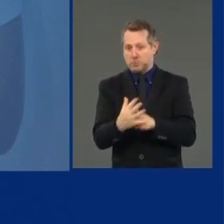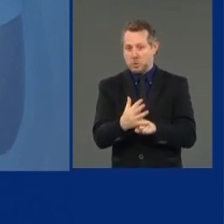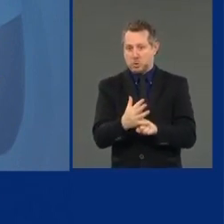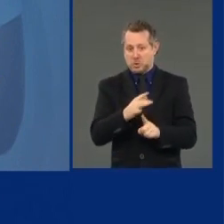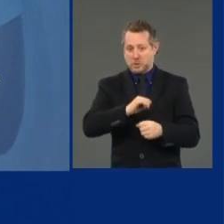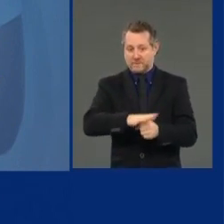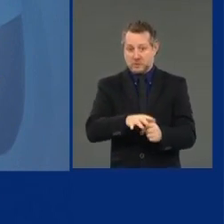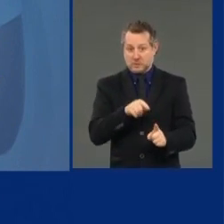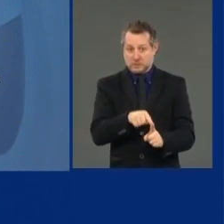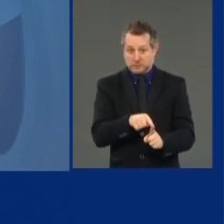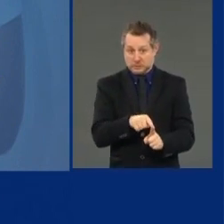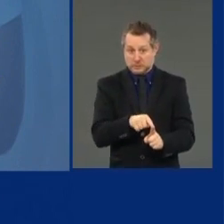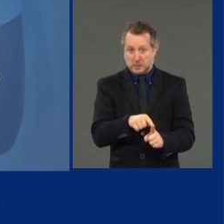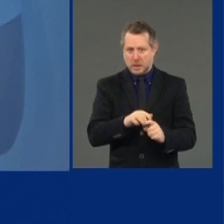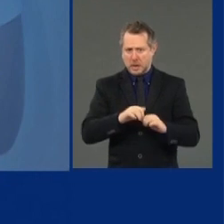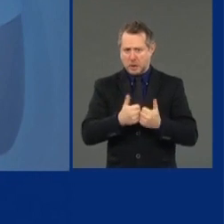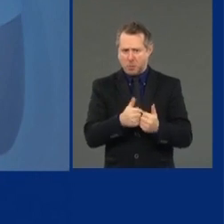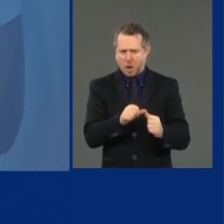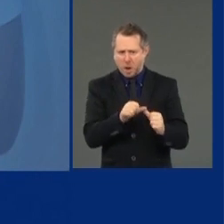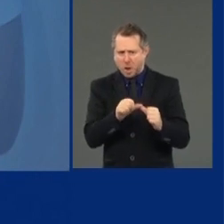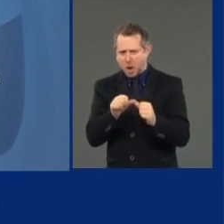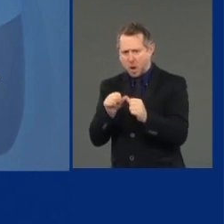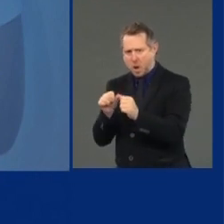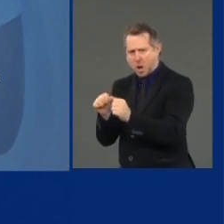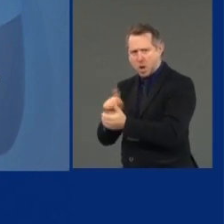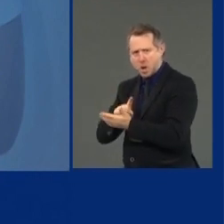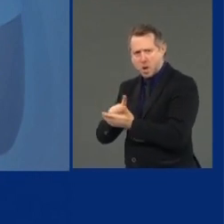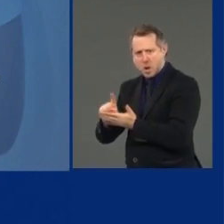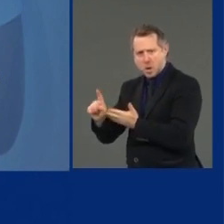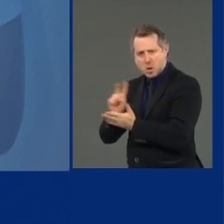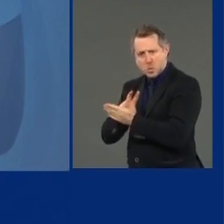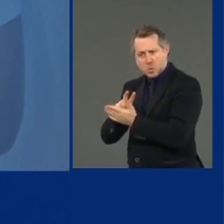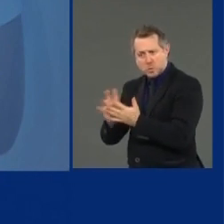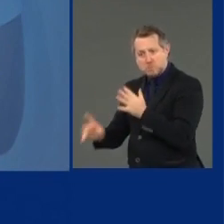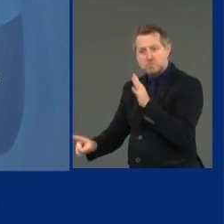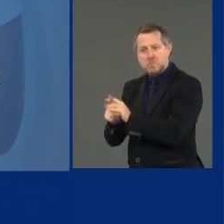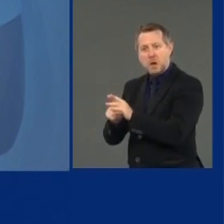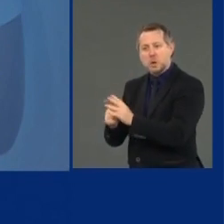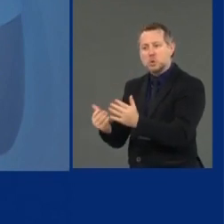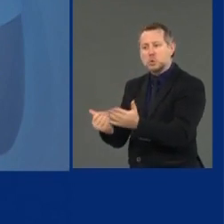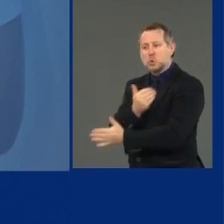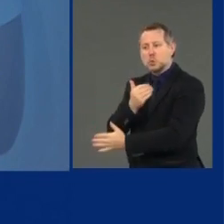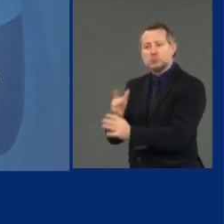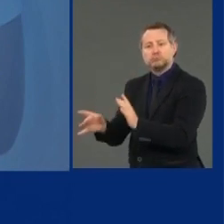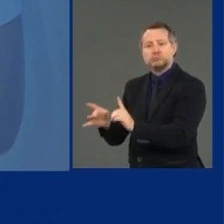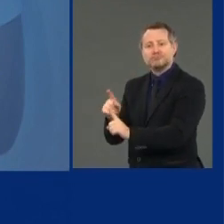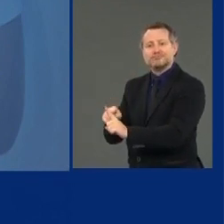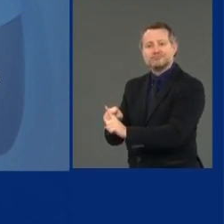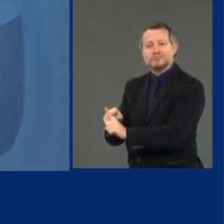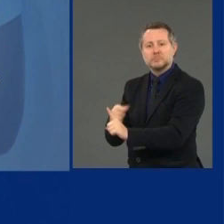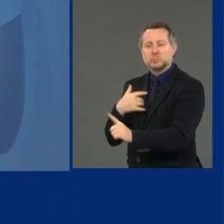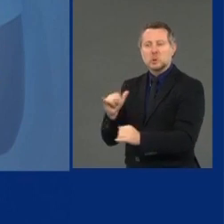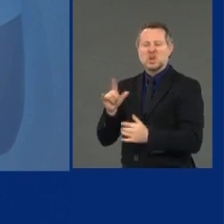DURATION AFTER THE COVID